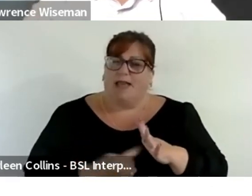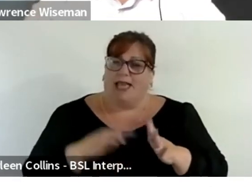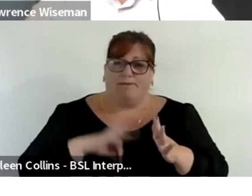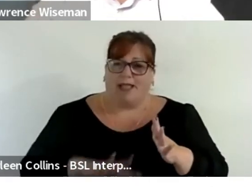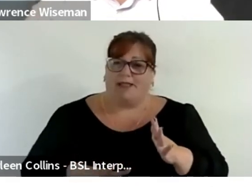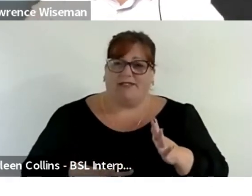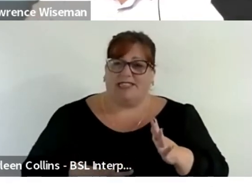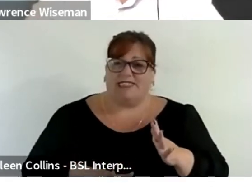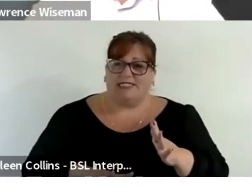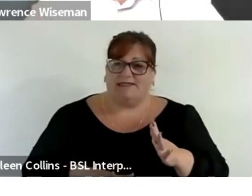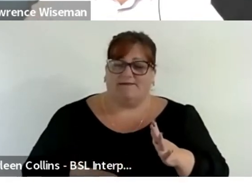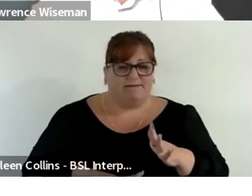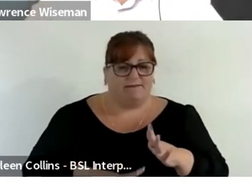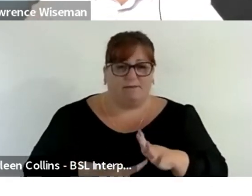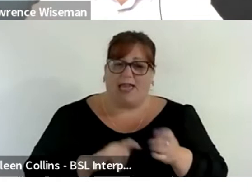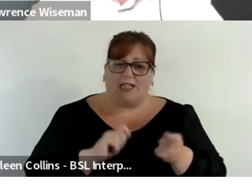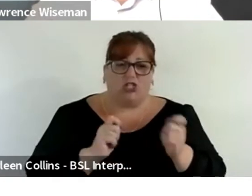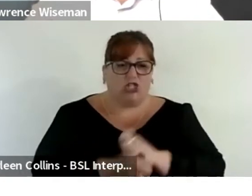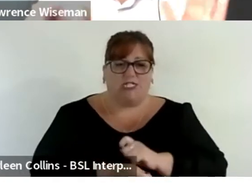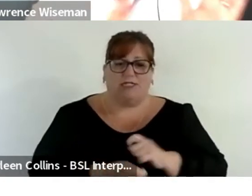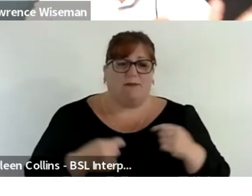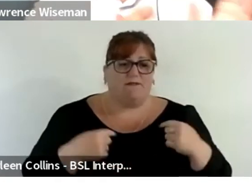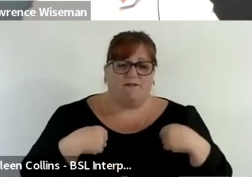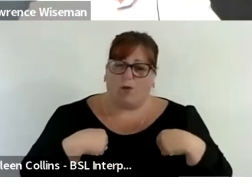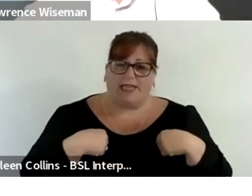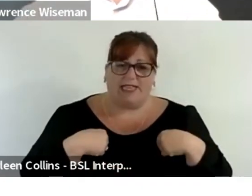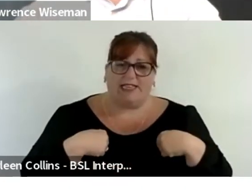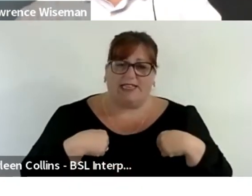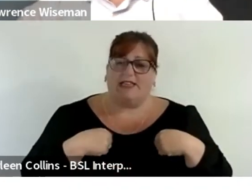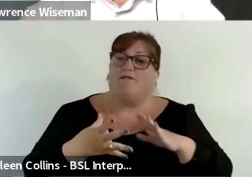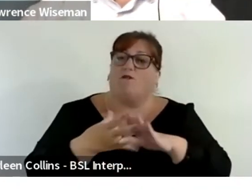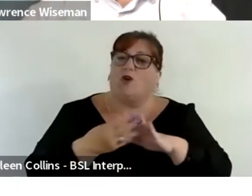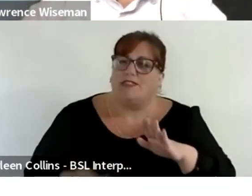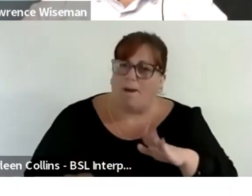I will contrast with an organisation that I worked with earlier in my career.